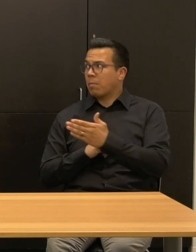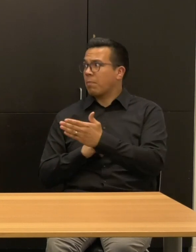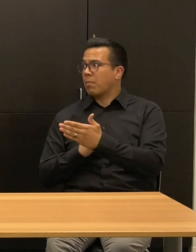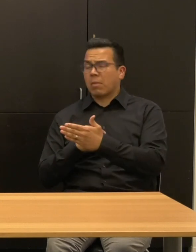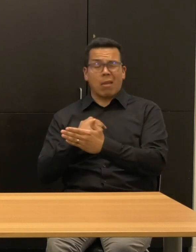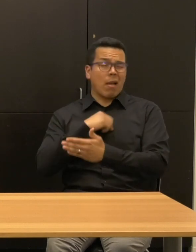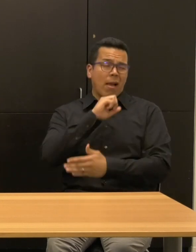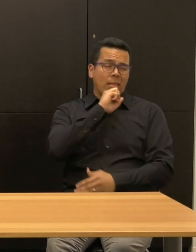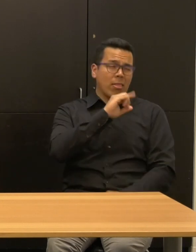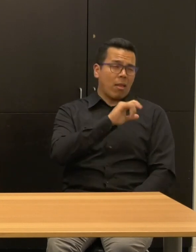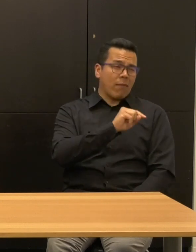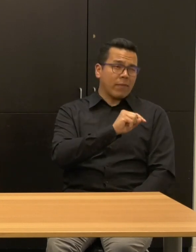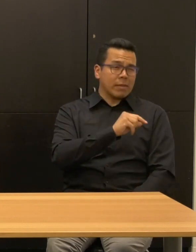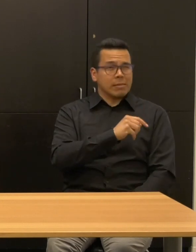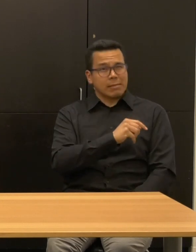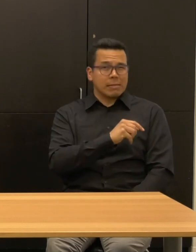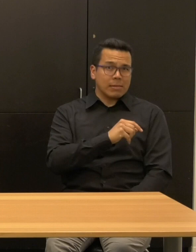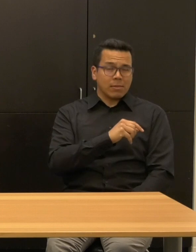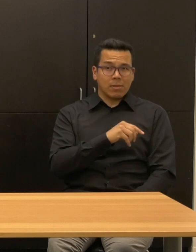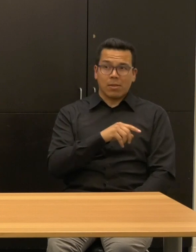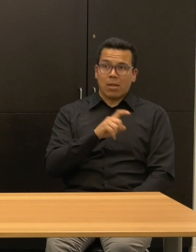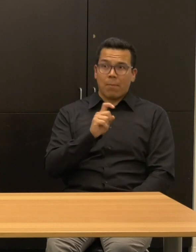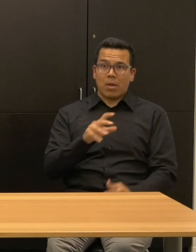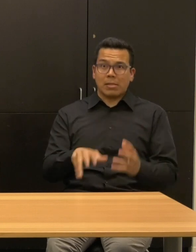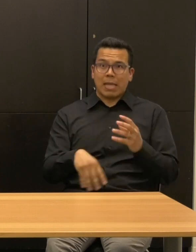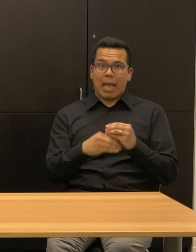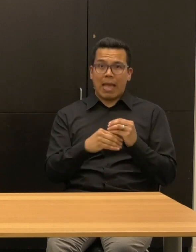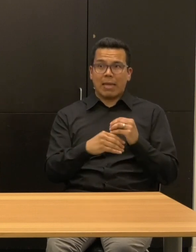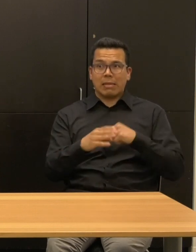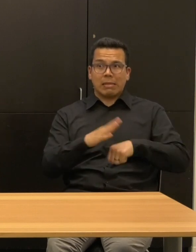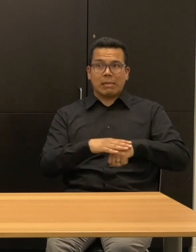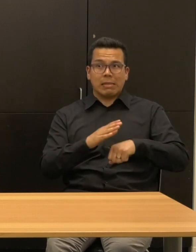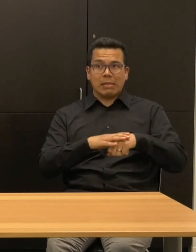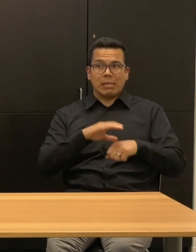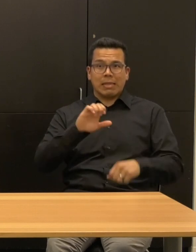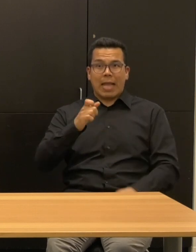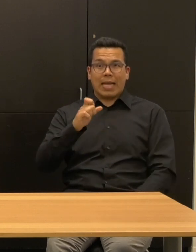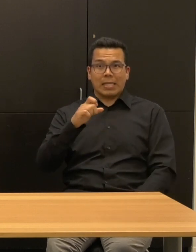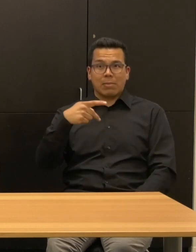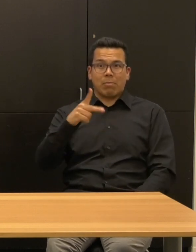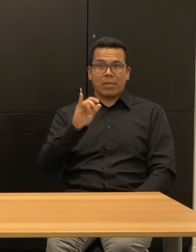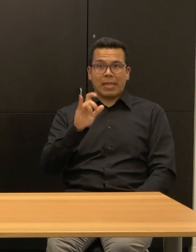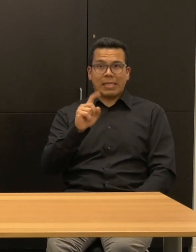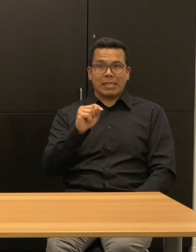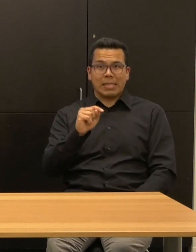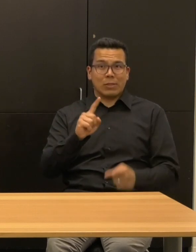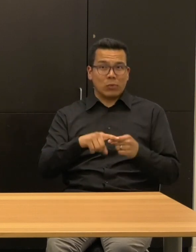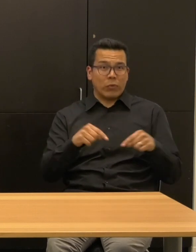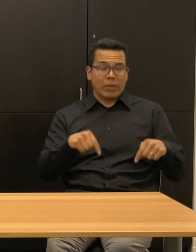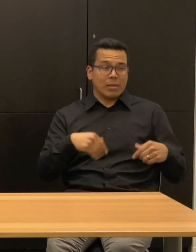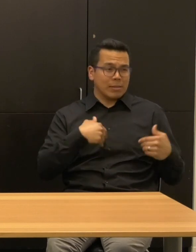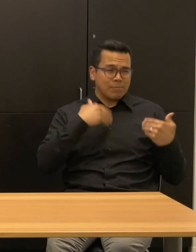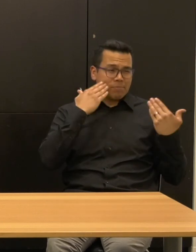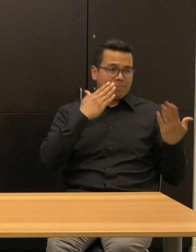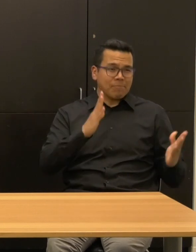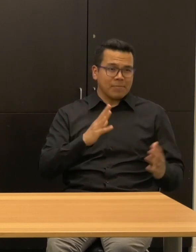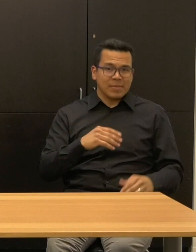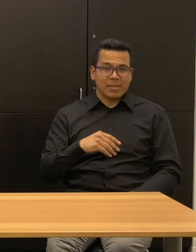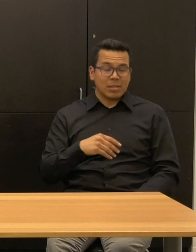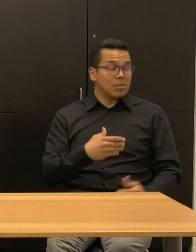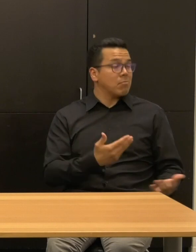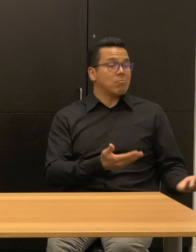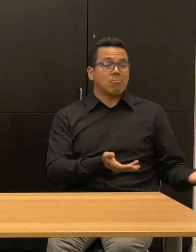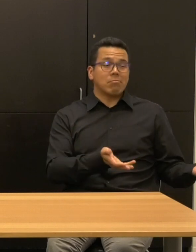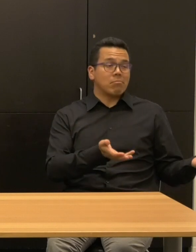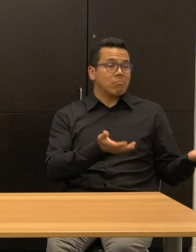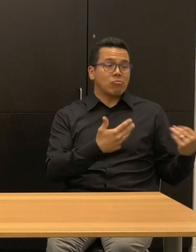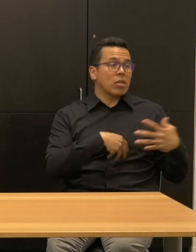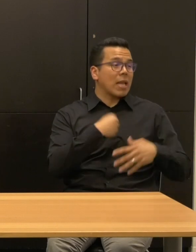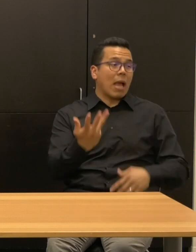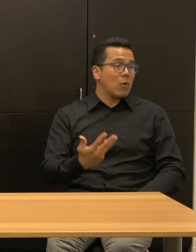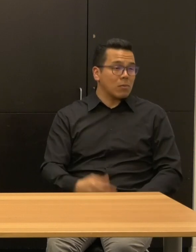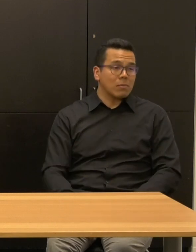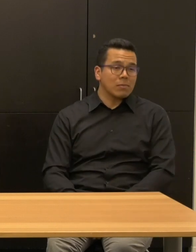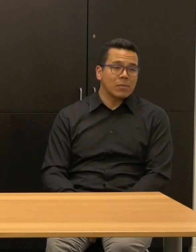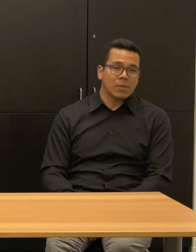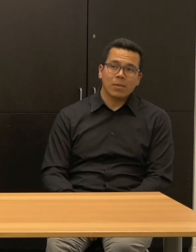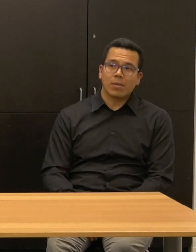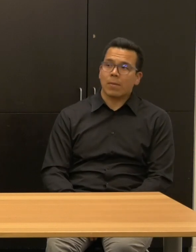Does that mean we have to have an explicit thing that this will just.